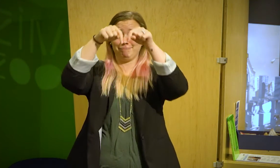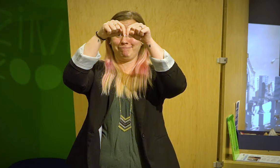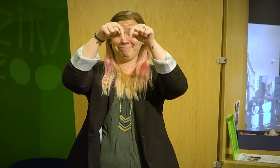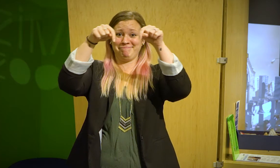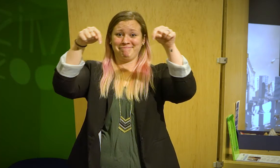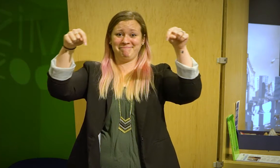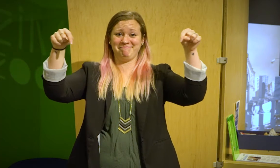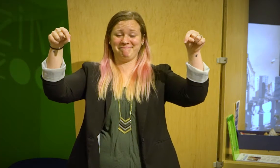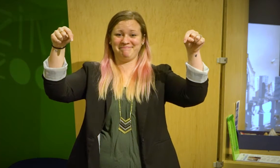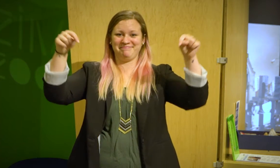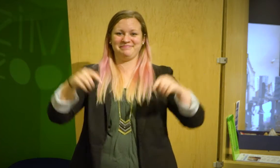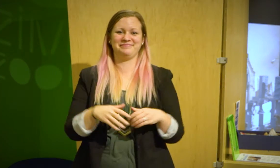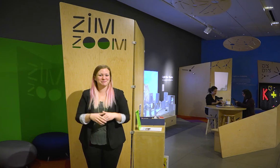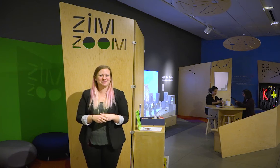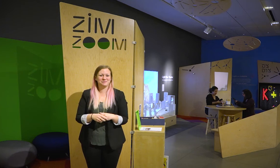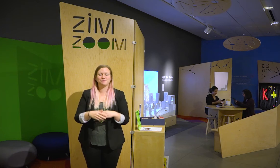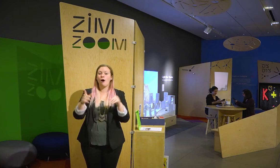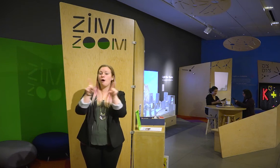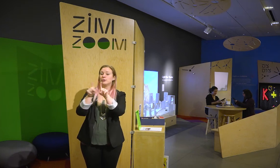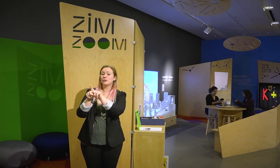email: kelly.mccrary@dcara.org